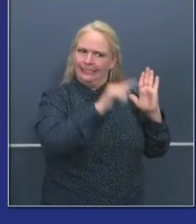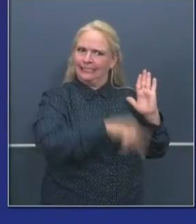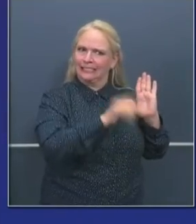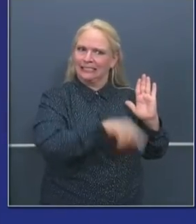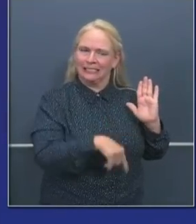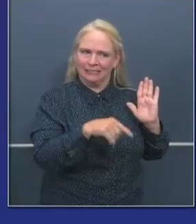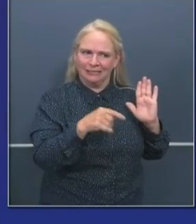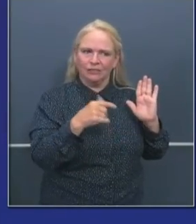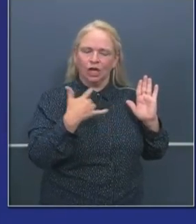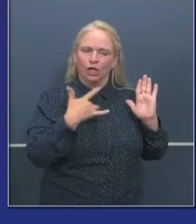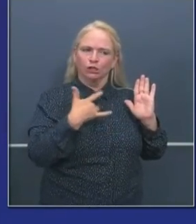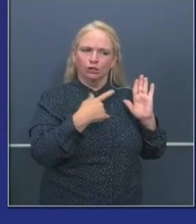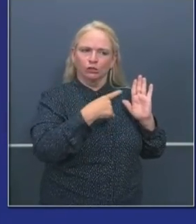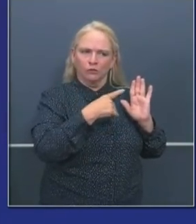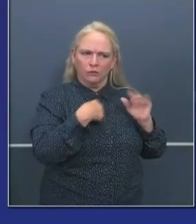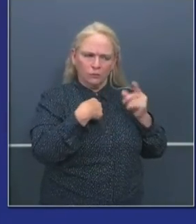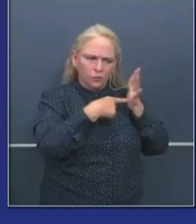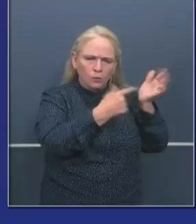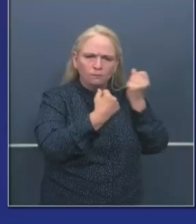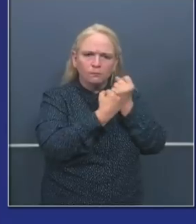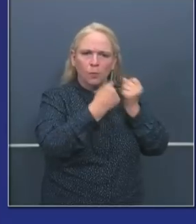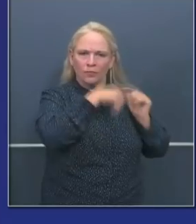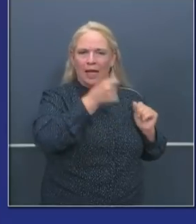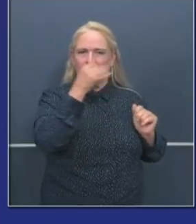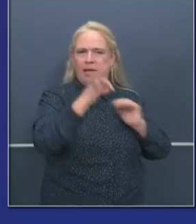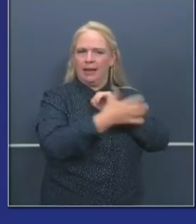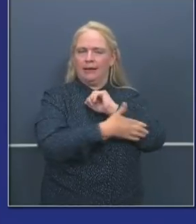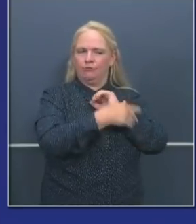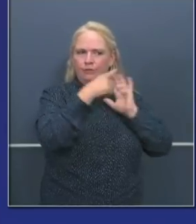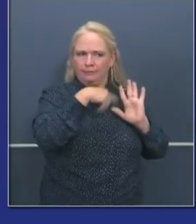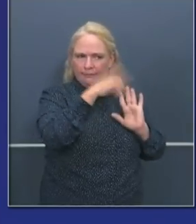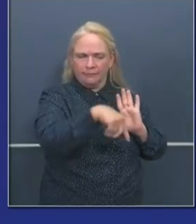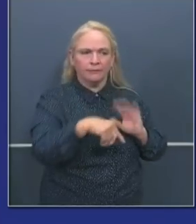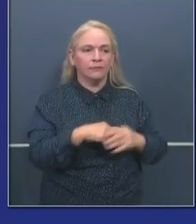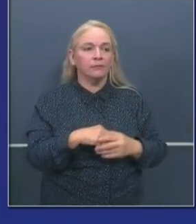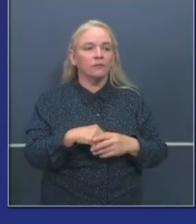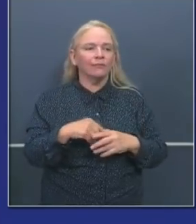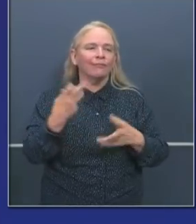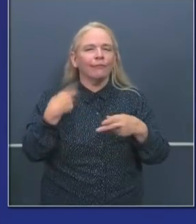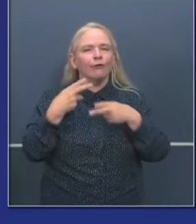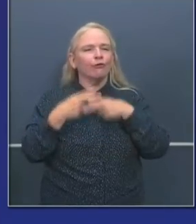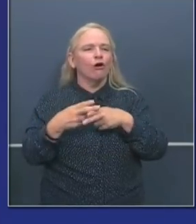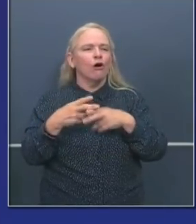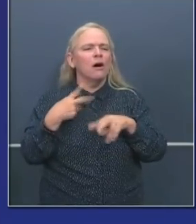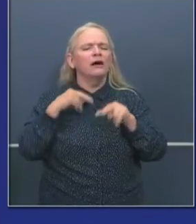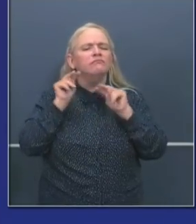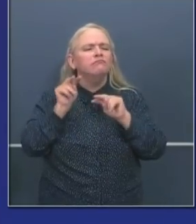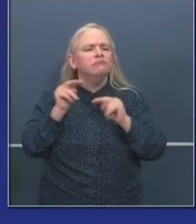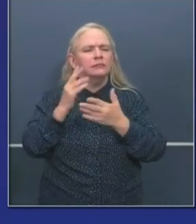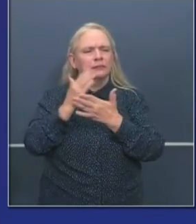WITH, THE 19 COUNTIES IN THE STATE OF CALIFORNIA THAT WE HAVE TARGETED IN TERMS OF SUPPORT.